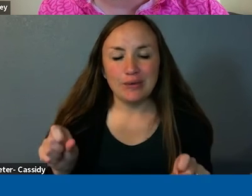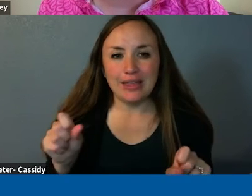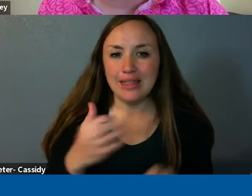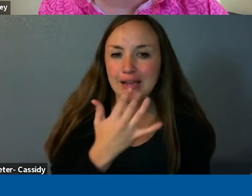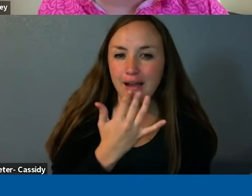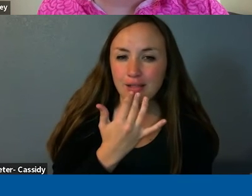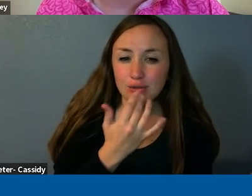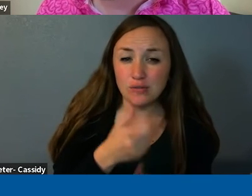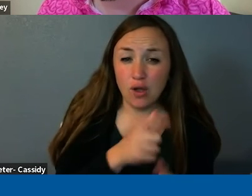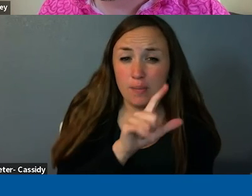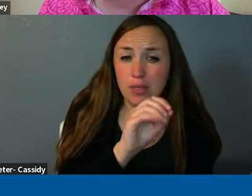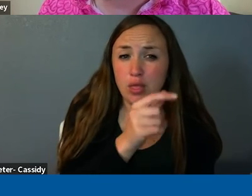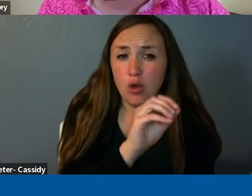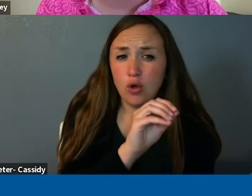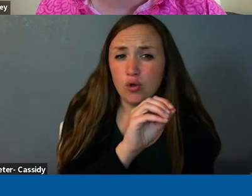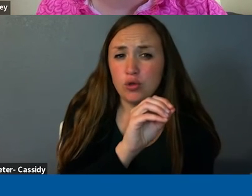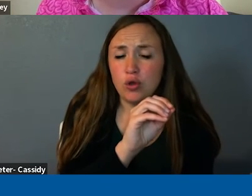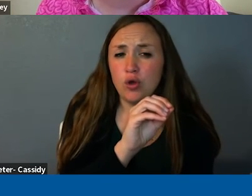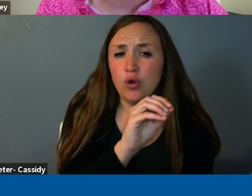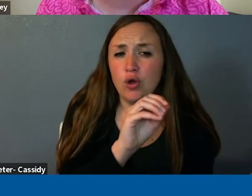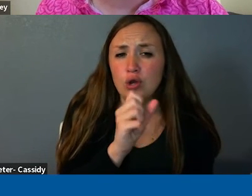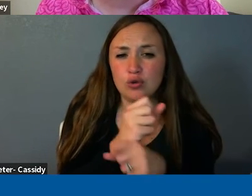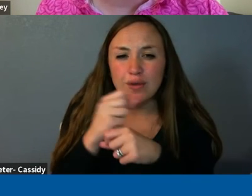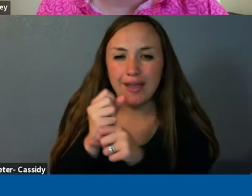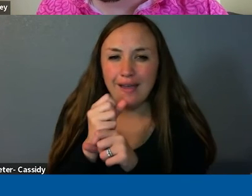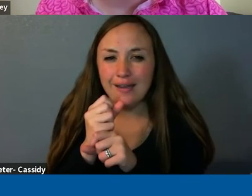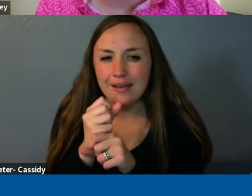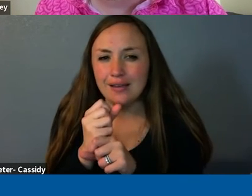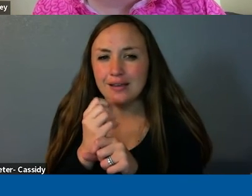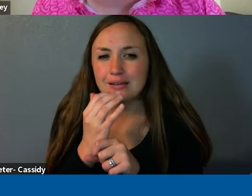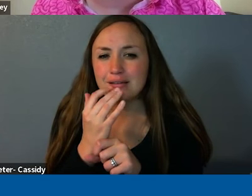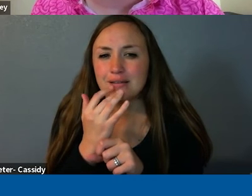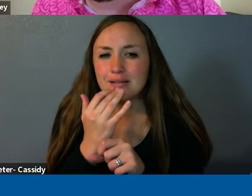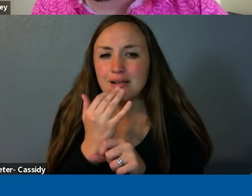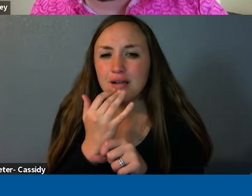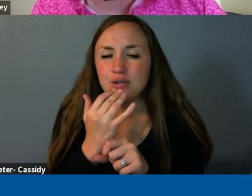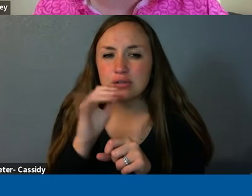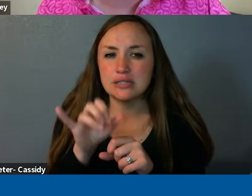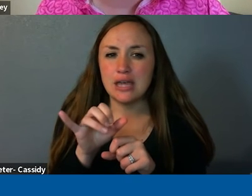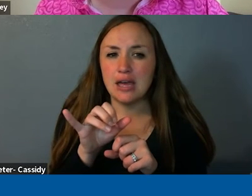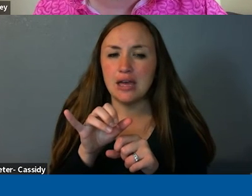and you create spiritual successors that are, you know, derived, but also contrasty enough.